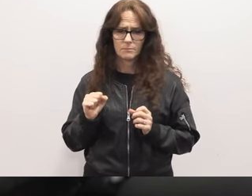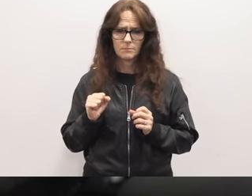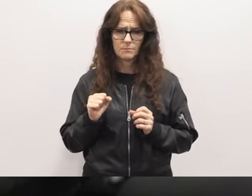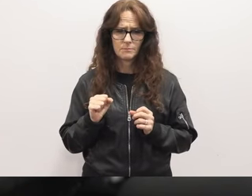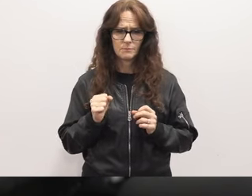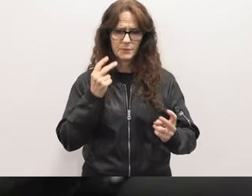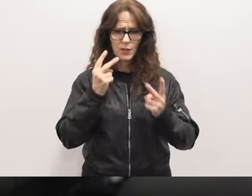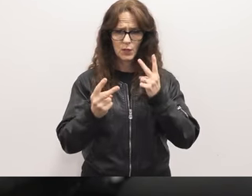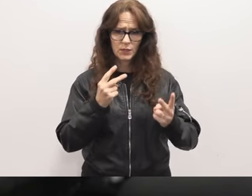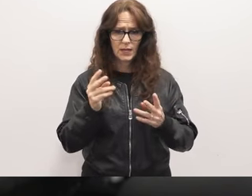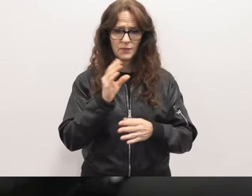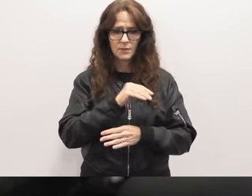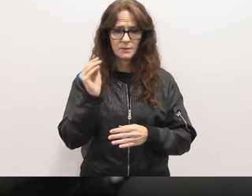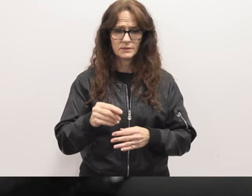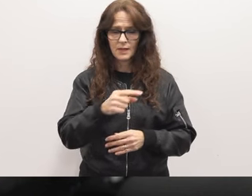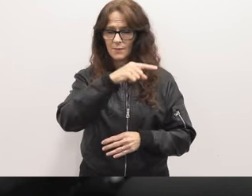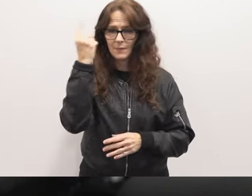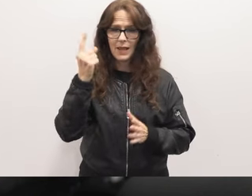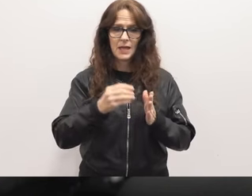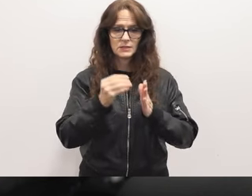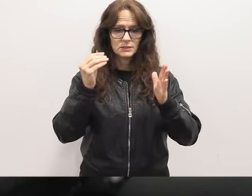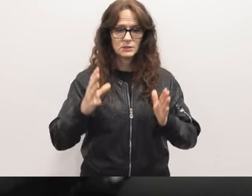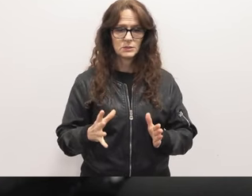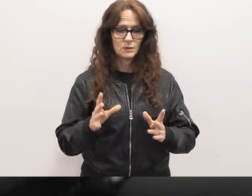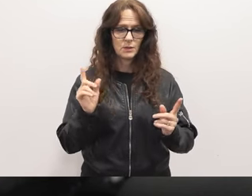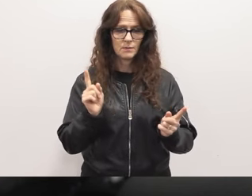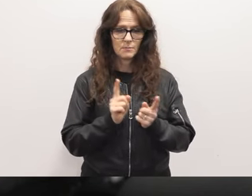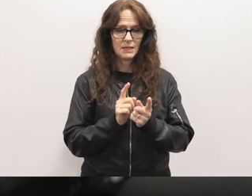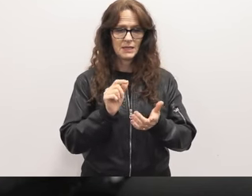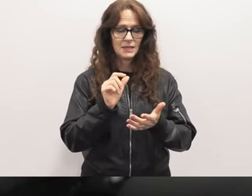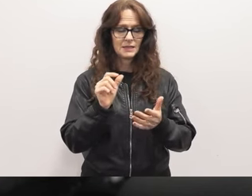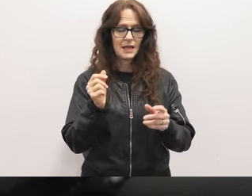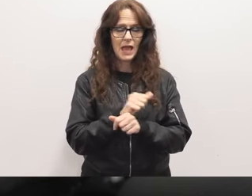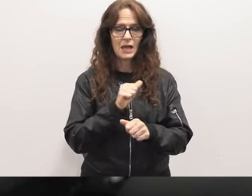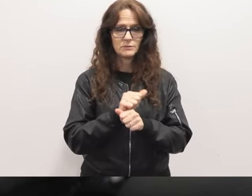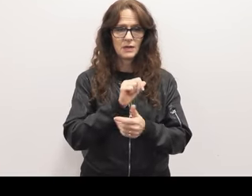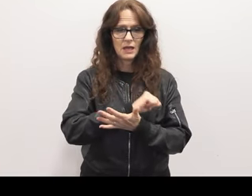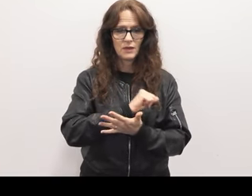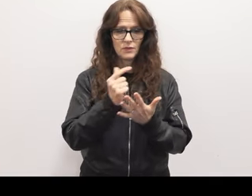Looking at the percentage of Black students who meet the algebra A through G requirement by the end of grade nine,